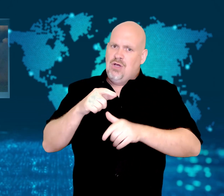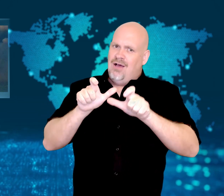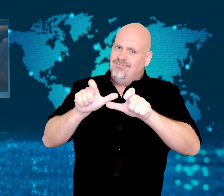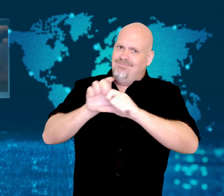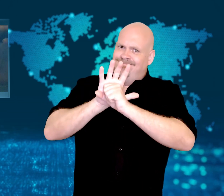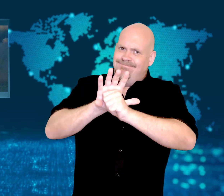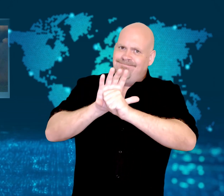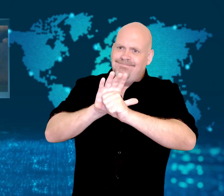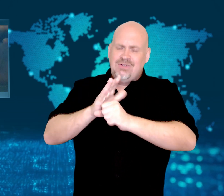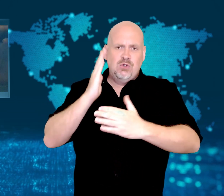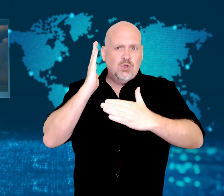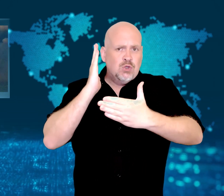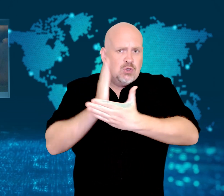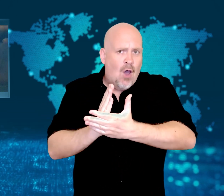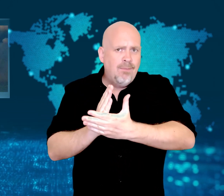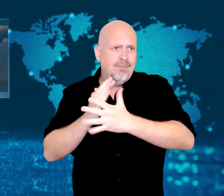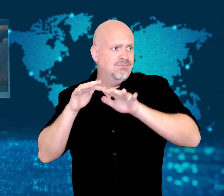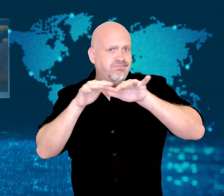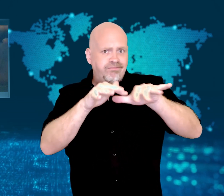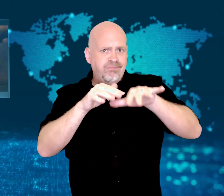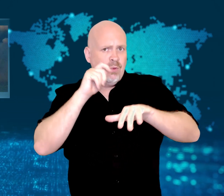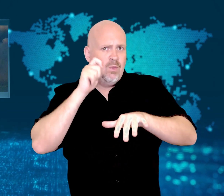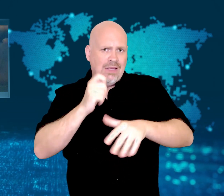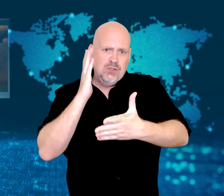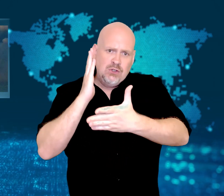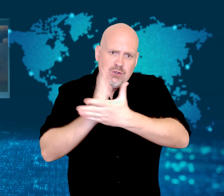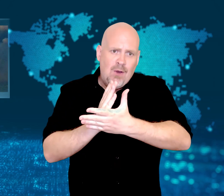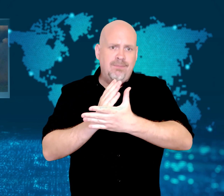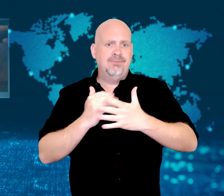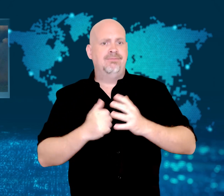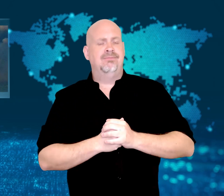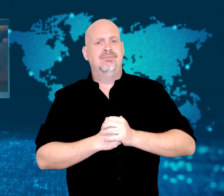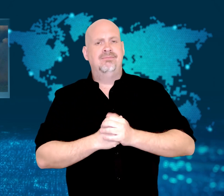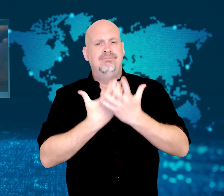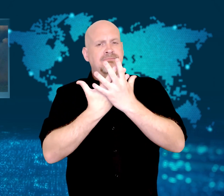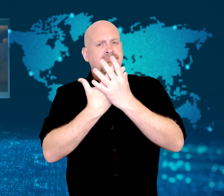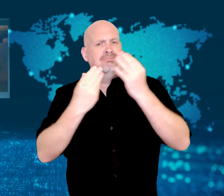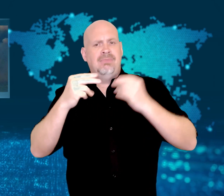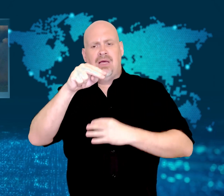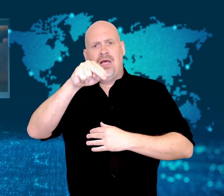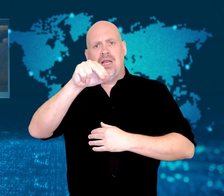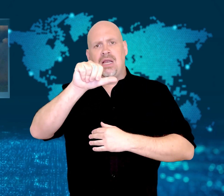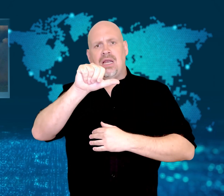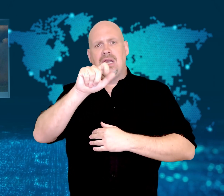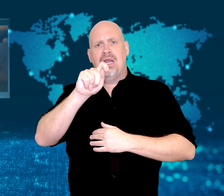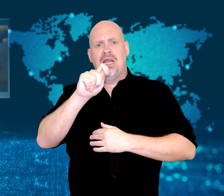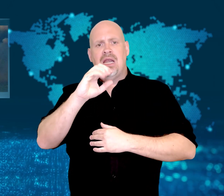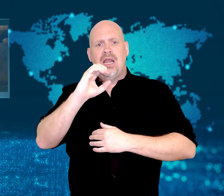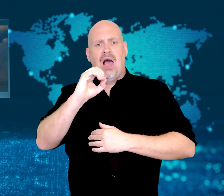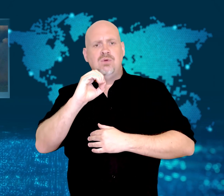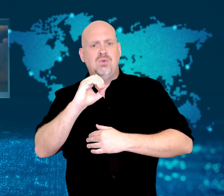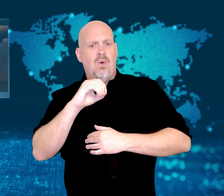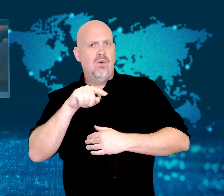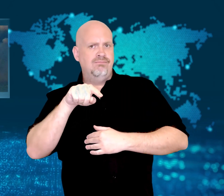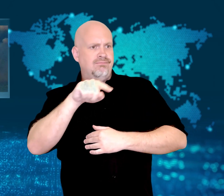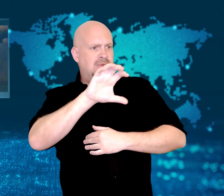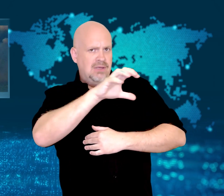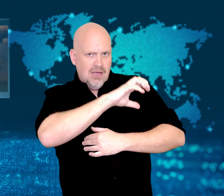Several NATO allies and the US have been sending weapons,